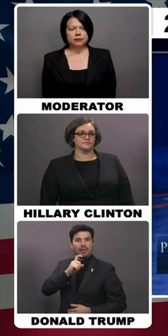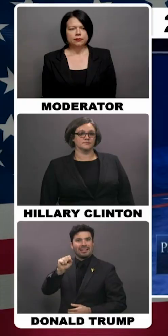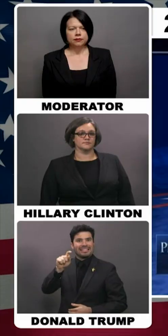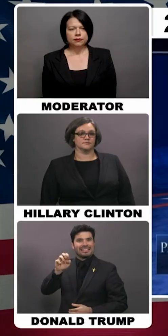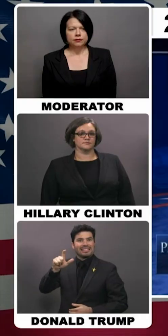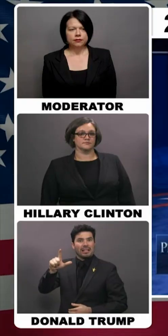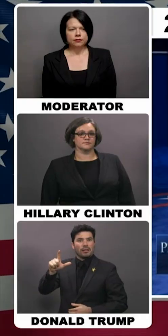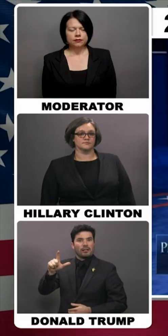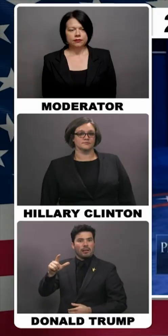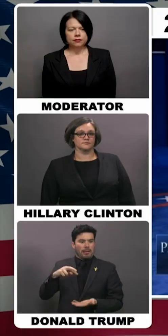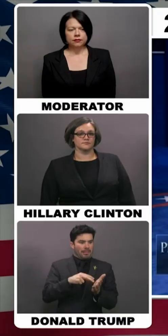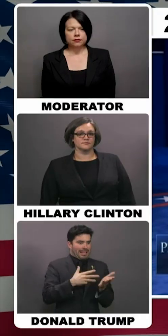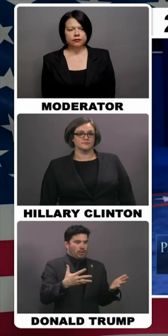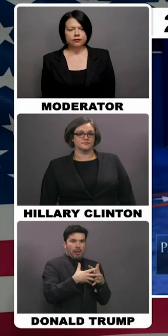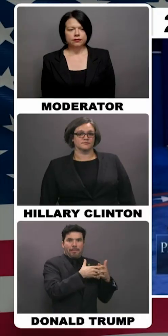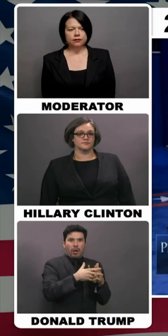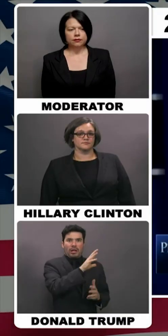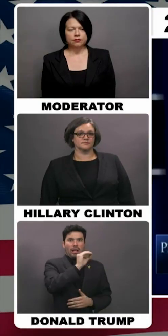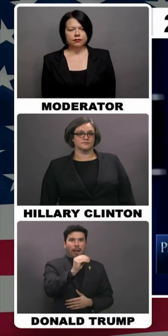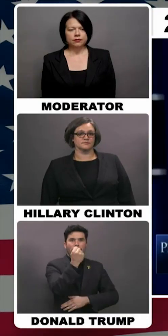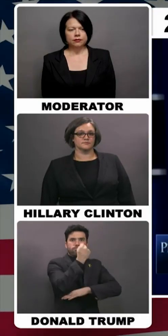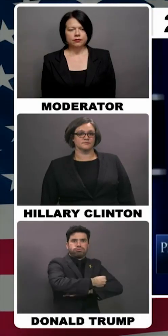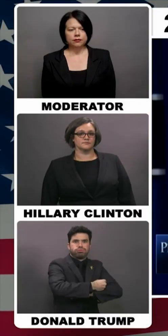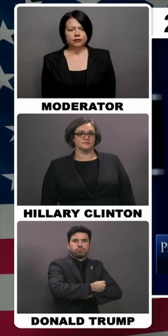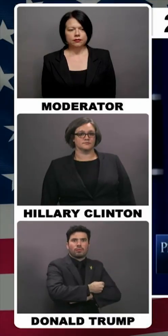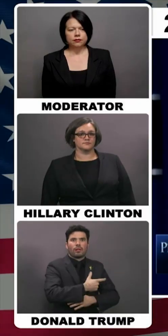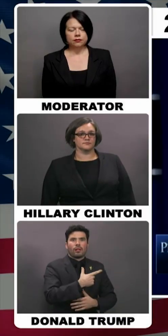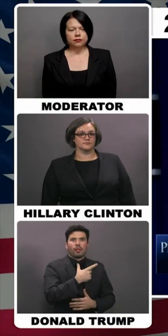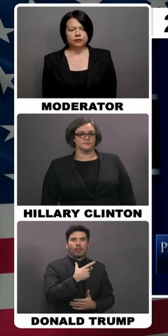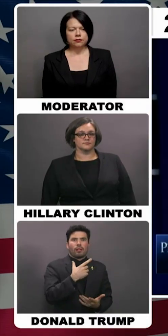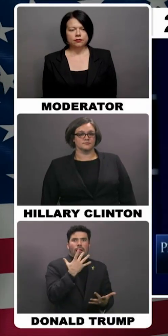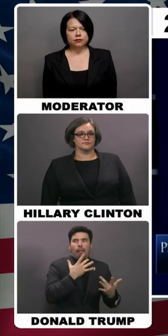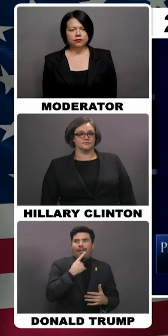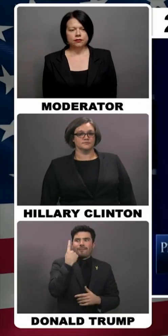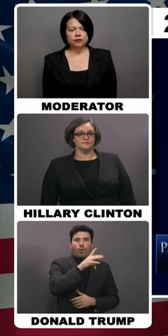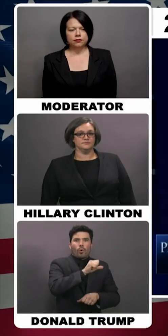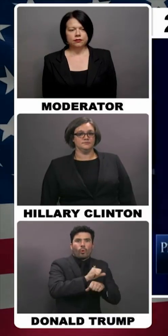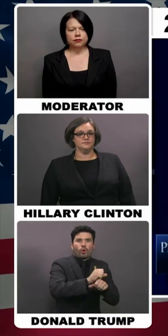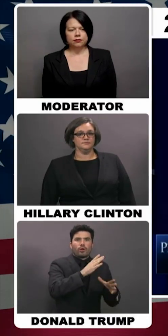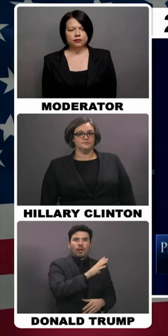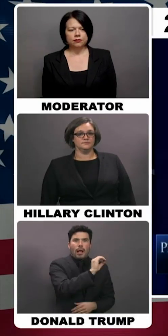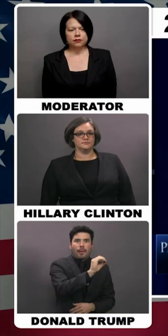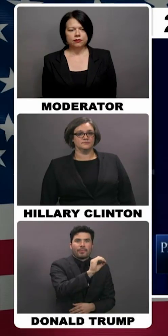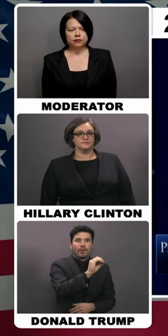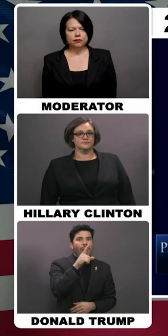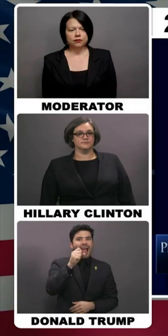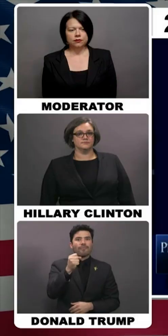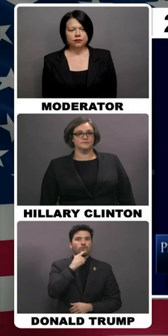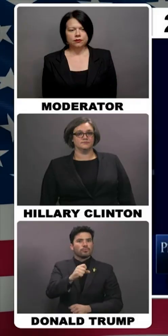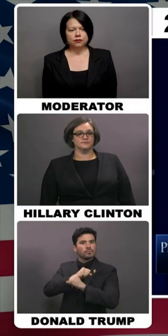and our steel companies. We have to guard our energy companies, we have to make it possible.